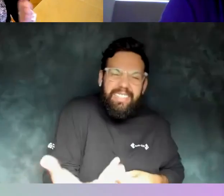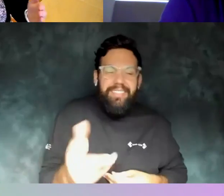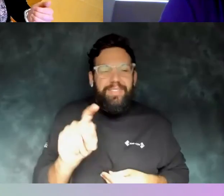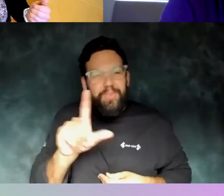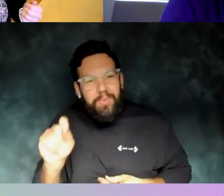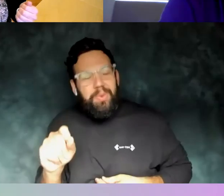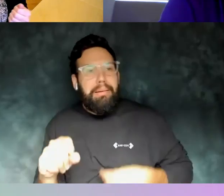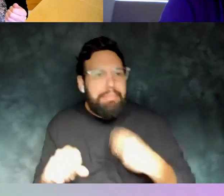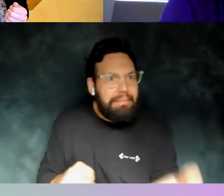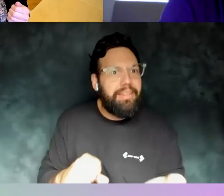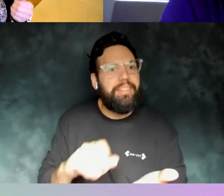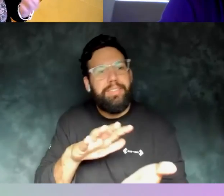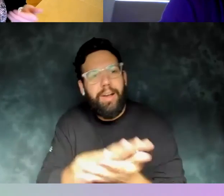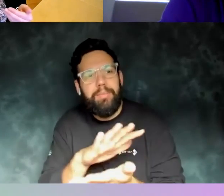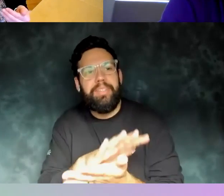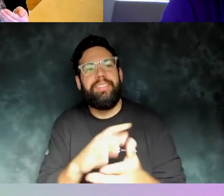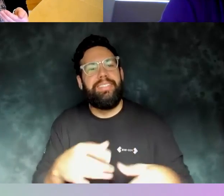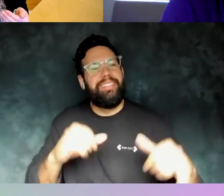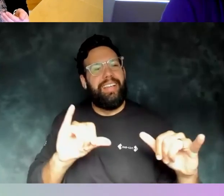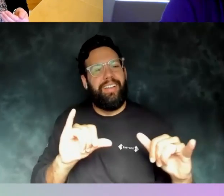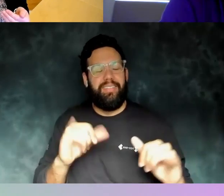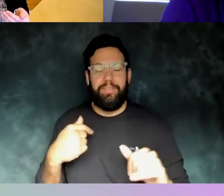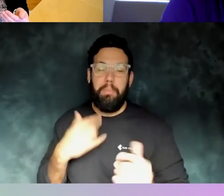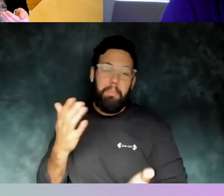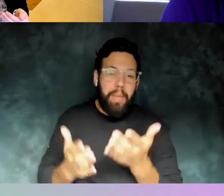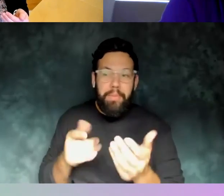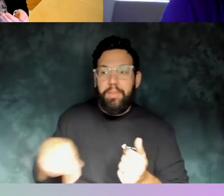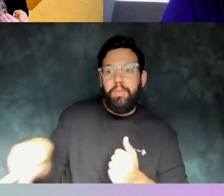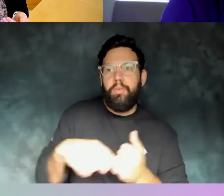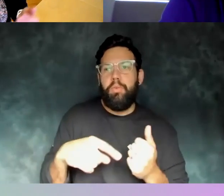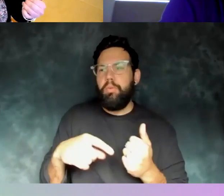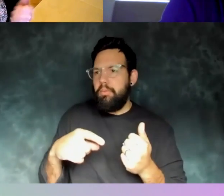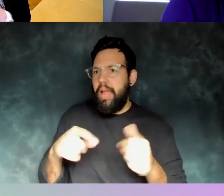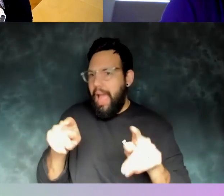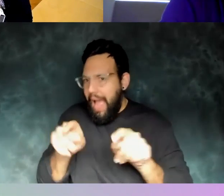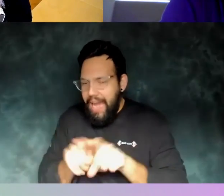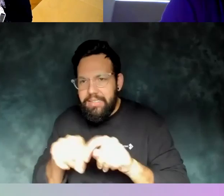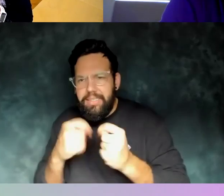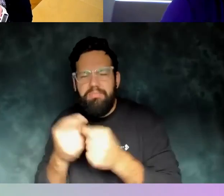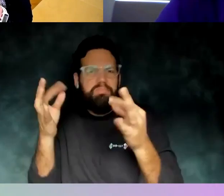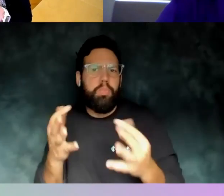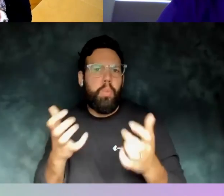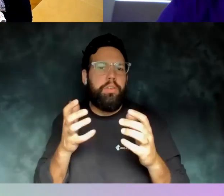things that I do want to hear from them and then there are other things that I want to make my own choice based on